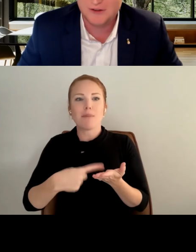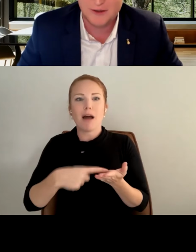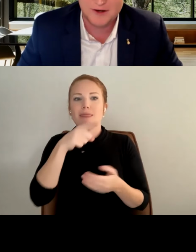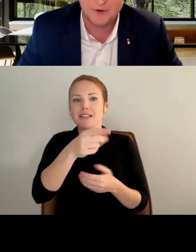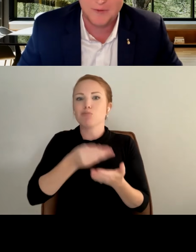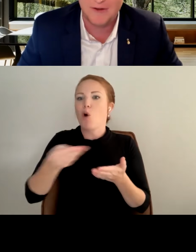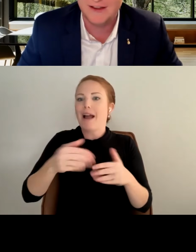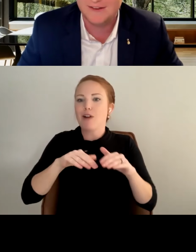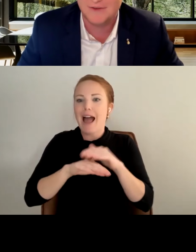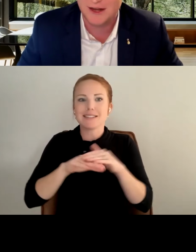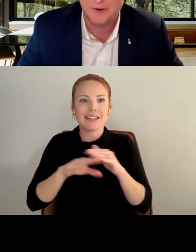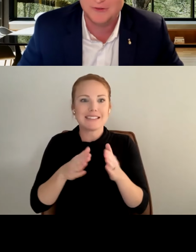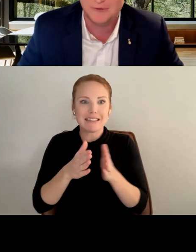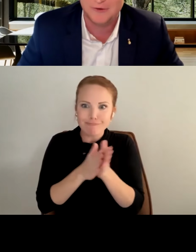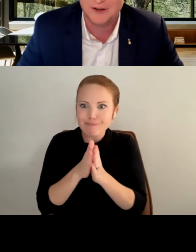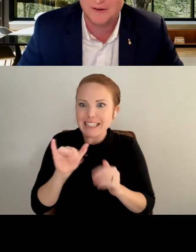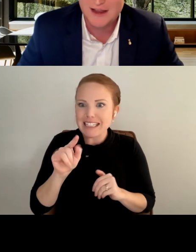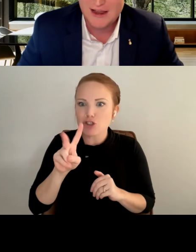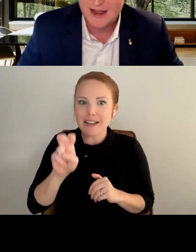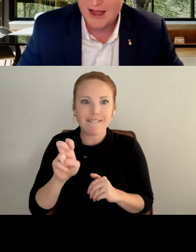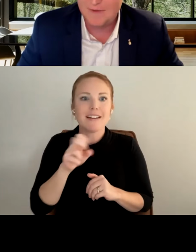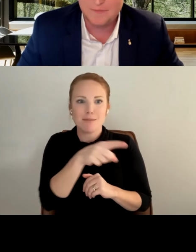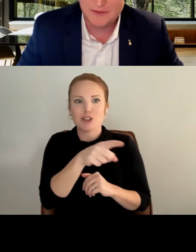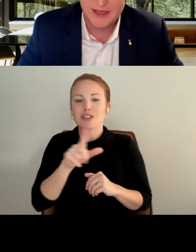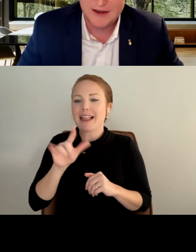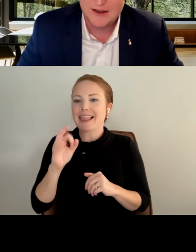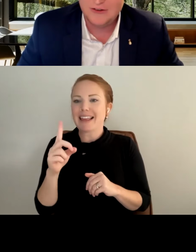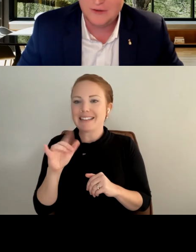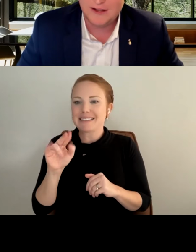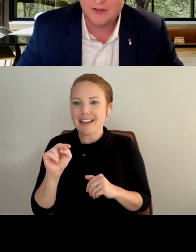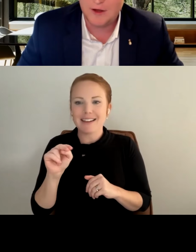but she summed it up really well on LinkedIn, I've got a post of hers here... that she says we can